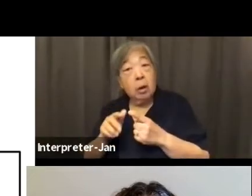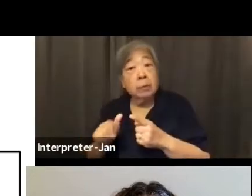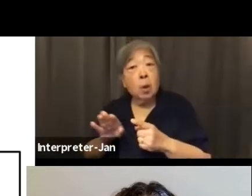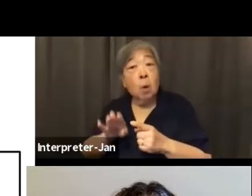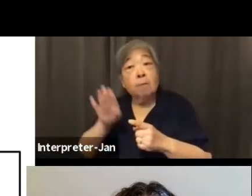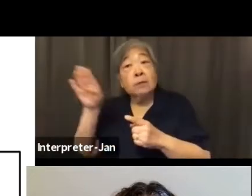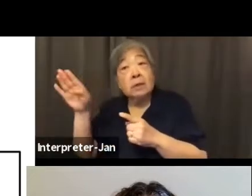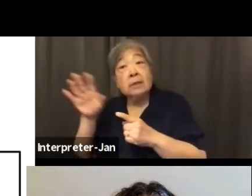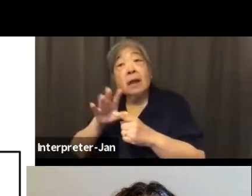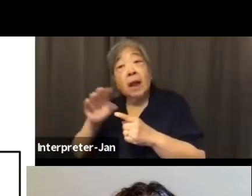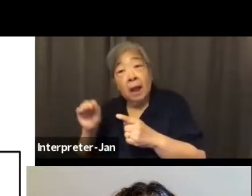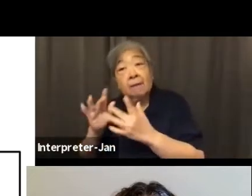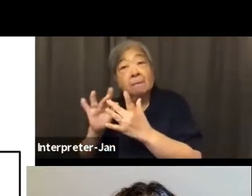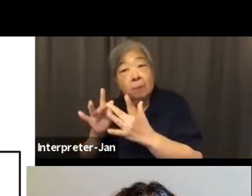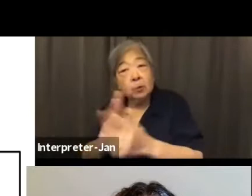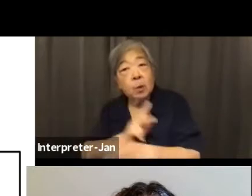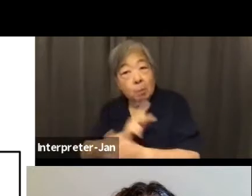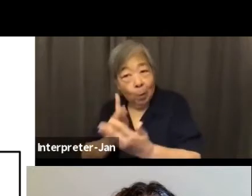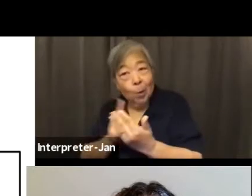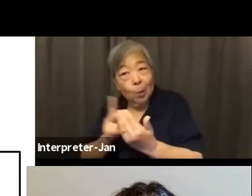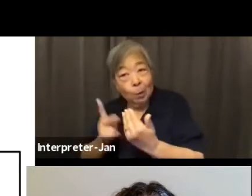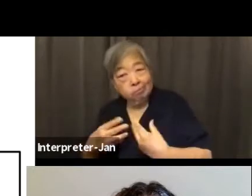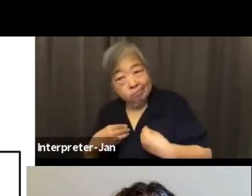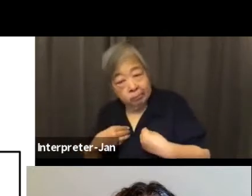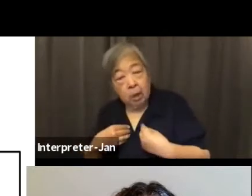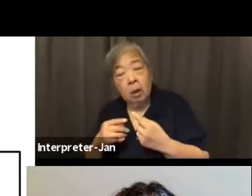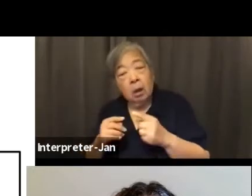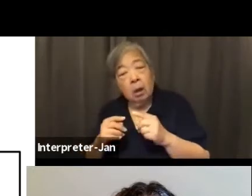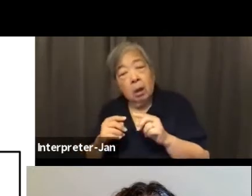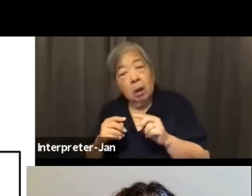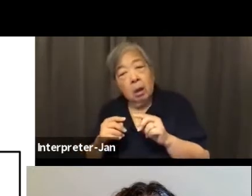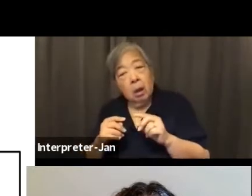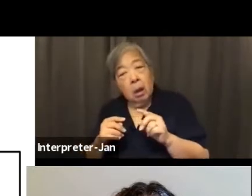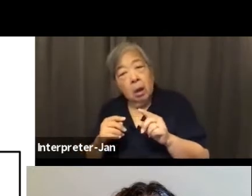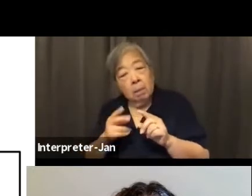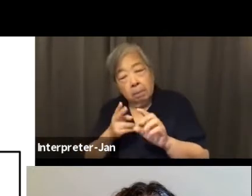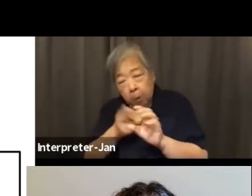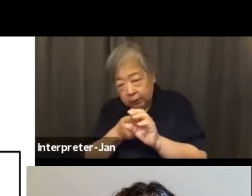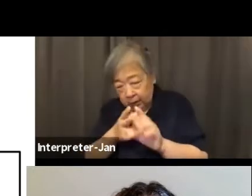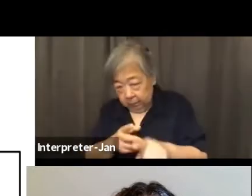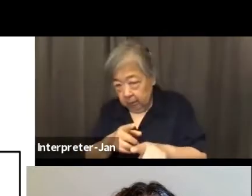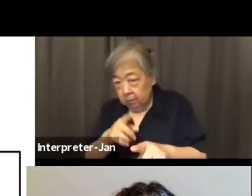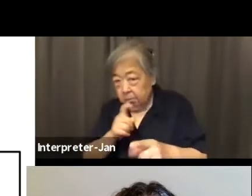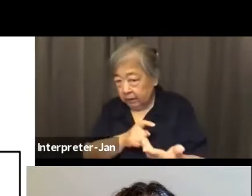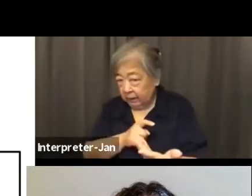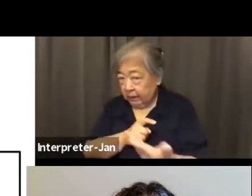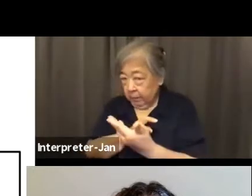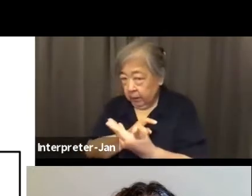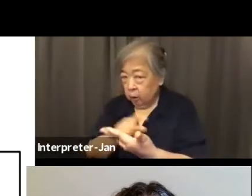What this policy states is that a participant must submit a written request for accommodation